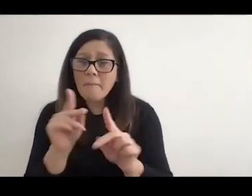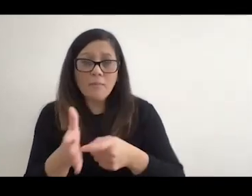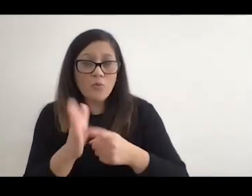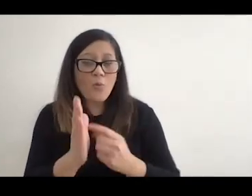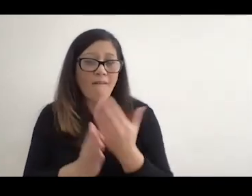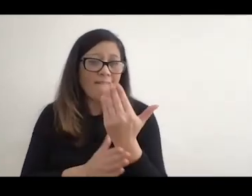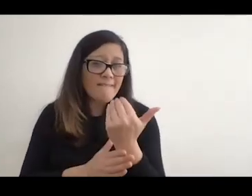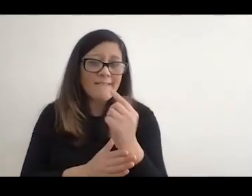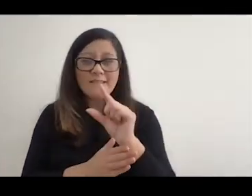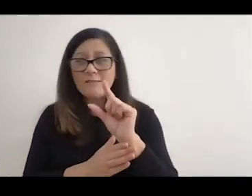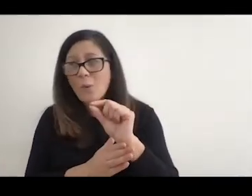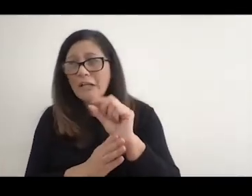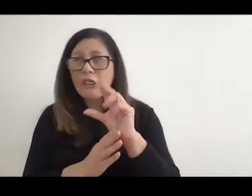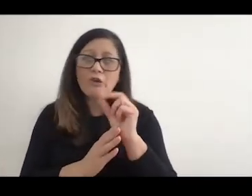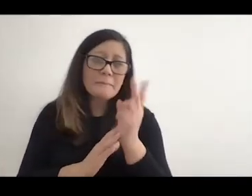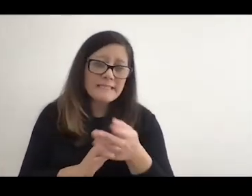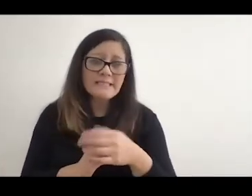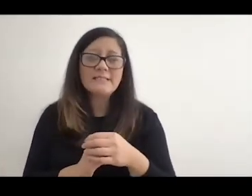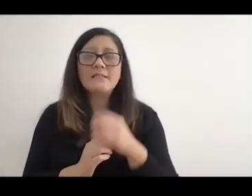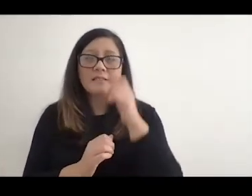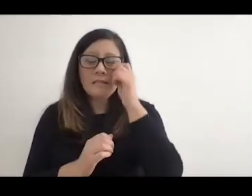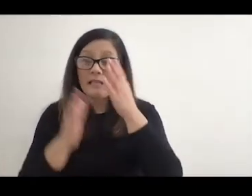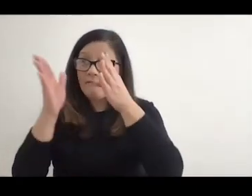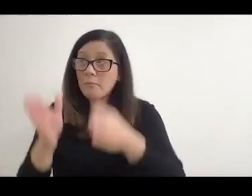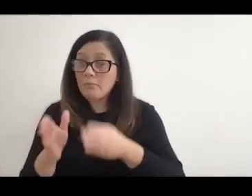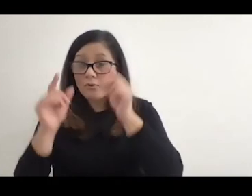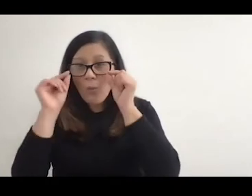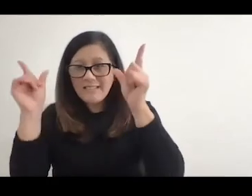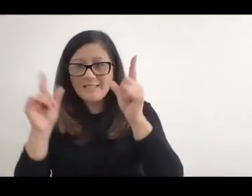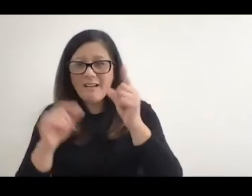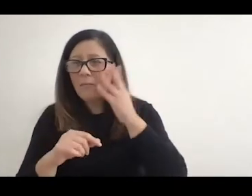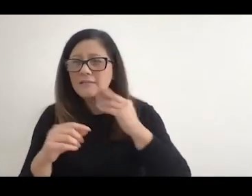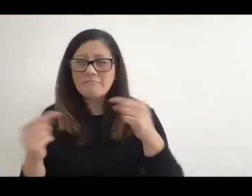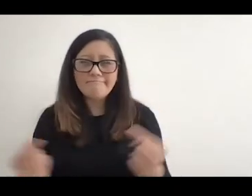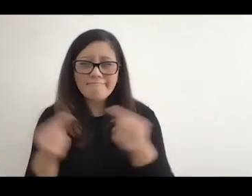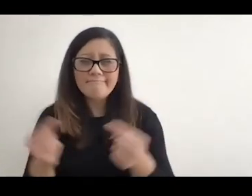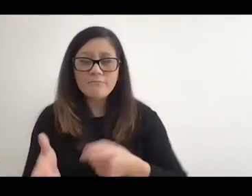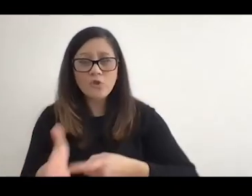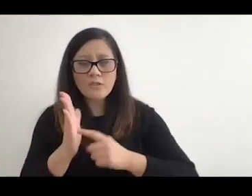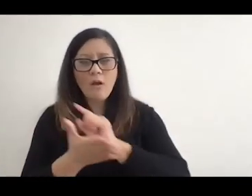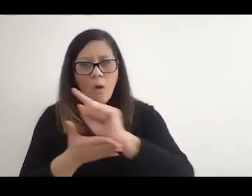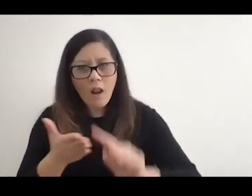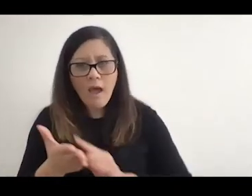If someone wakes up and they have pain. It could take them an hour to get